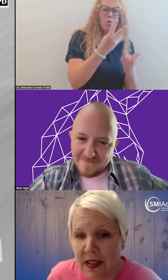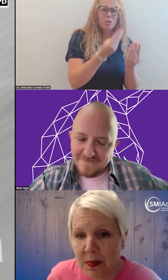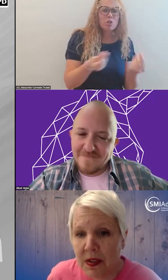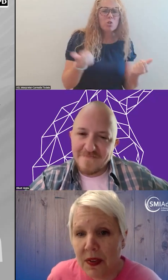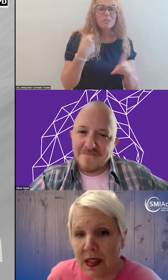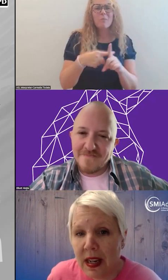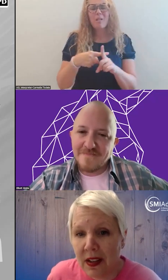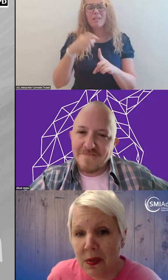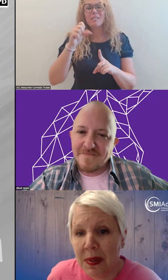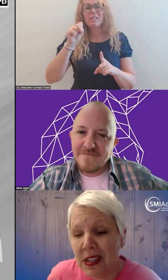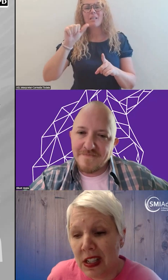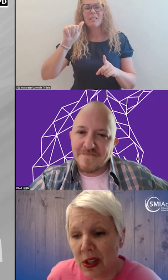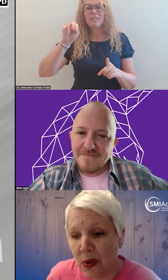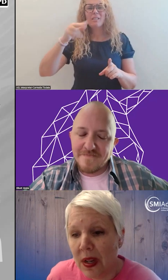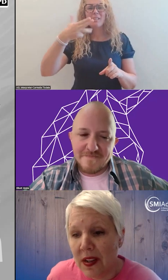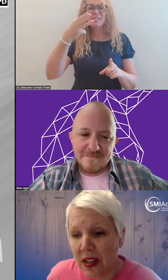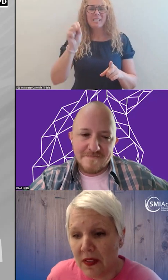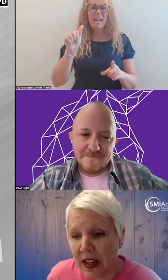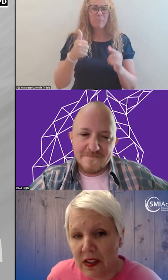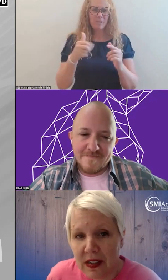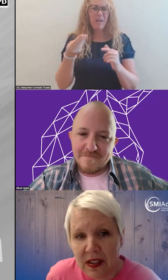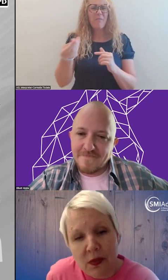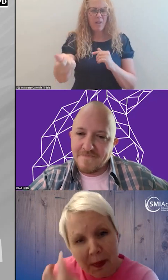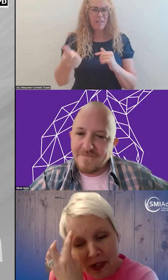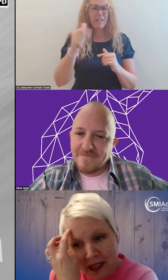SAMHSA FUNDED LGBTQ CENTER OF EXCELLENCE THAT IS REPRESENTED